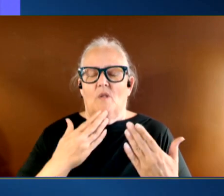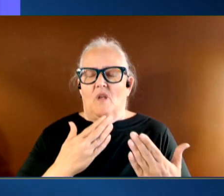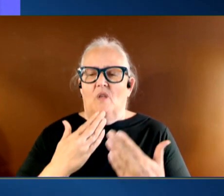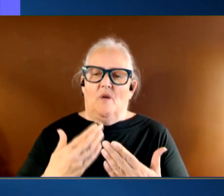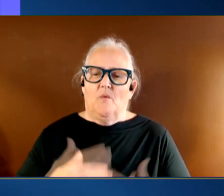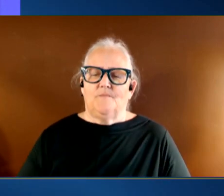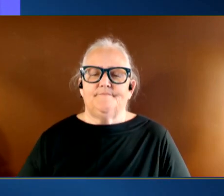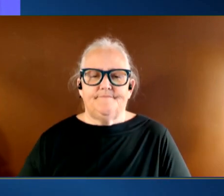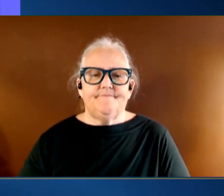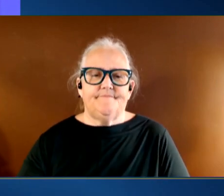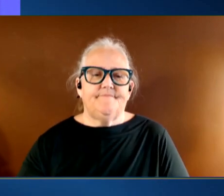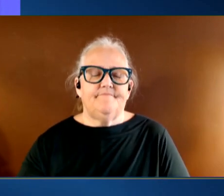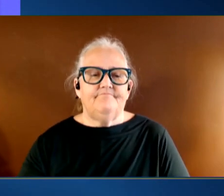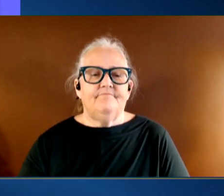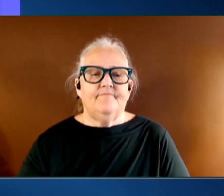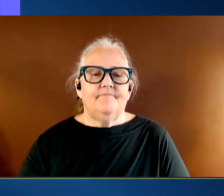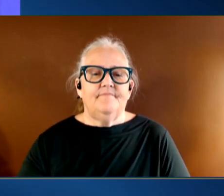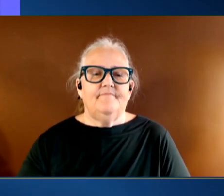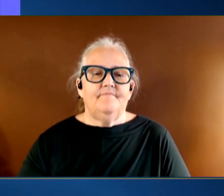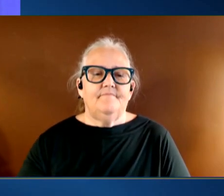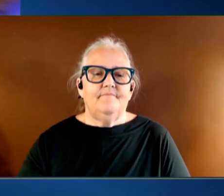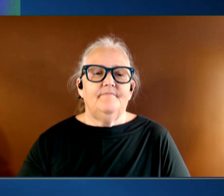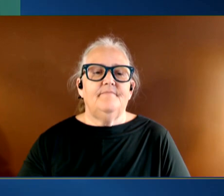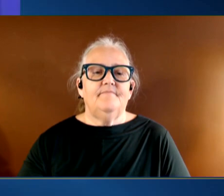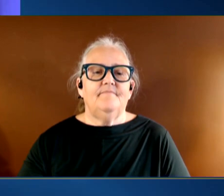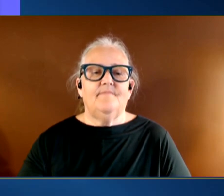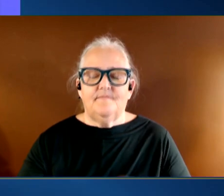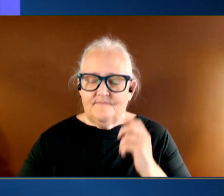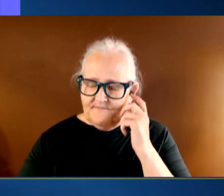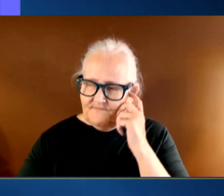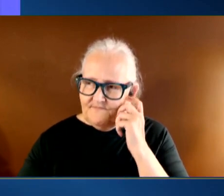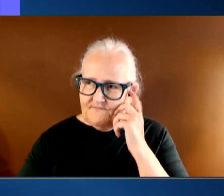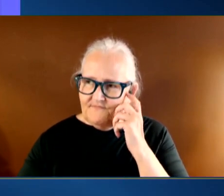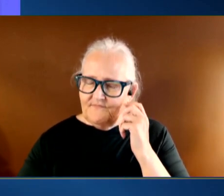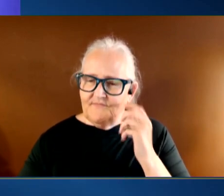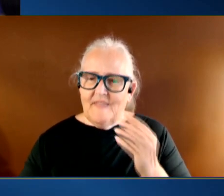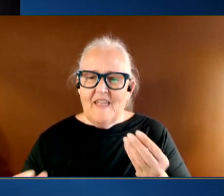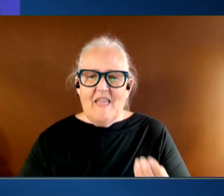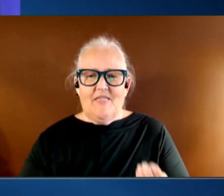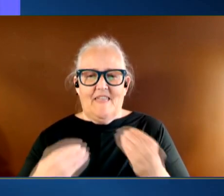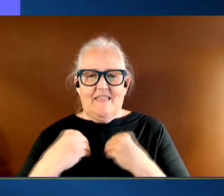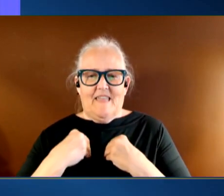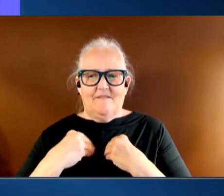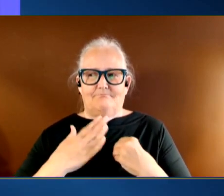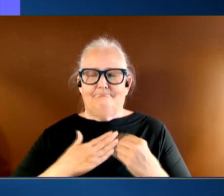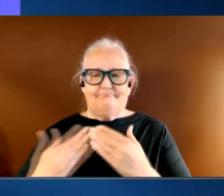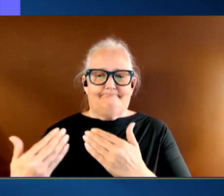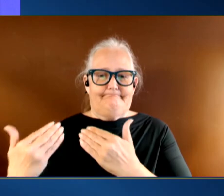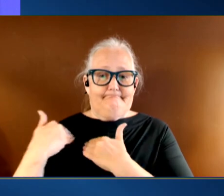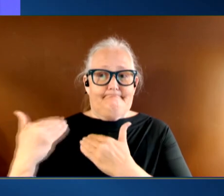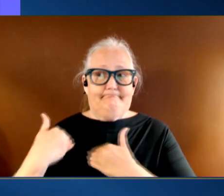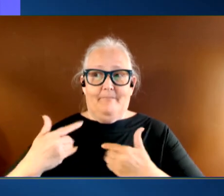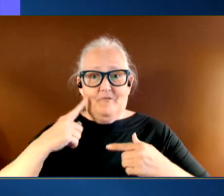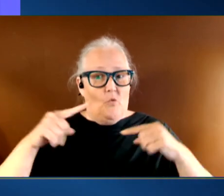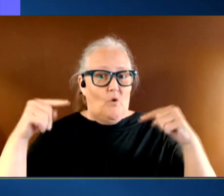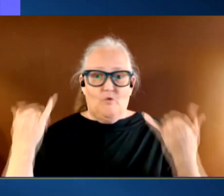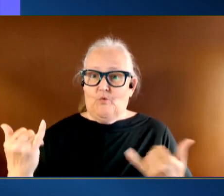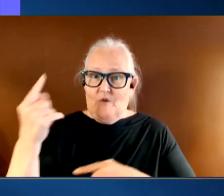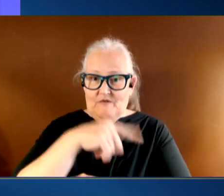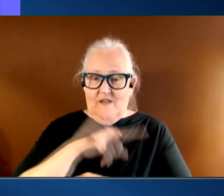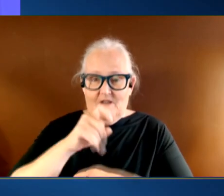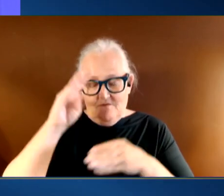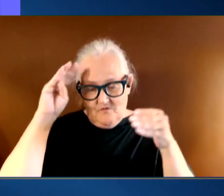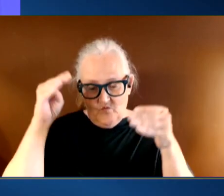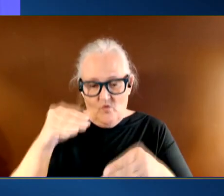And Yetunde made a -- gave us a charge here, which is to focus on quality of life, right? Not just